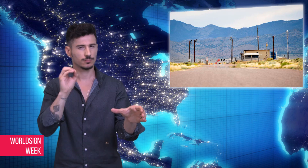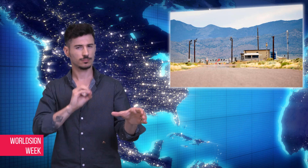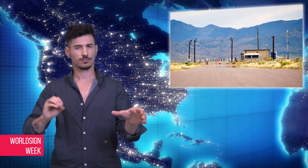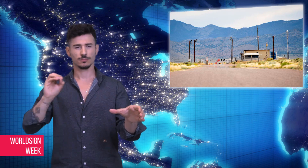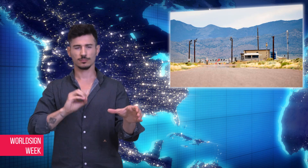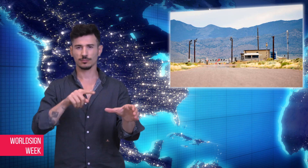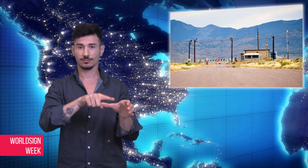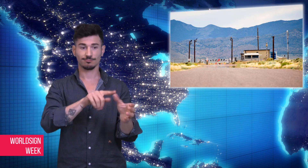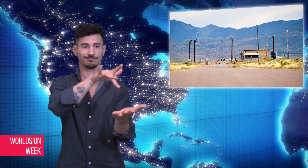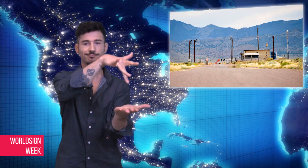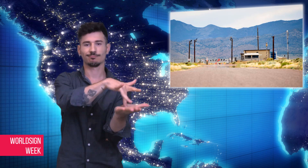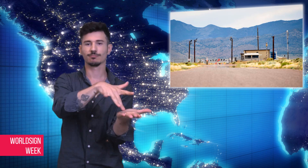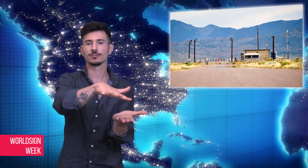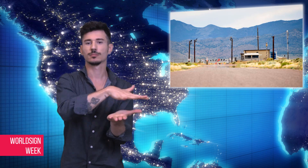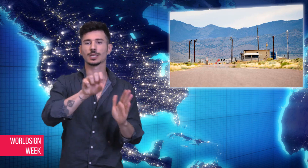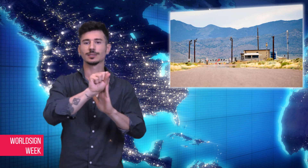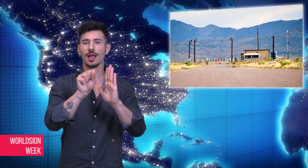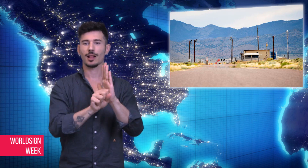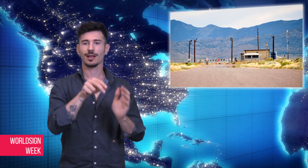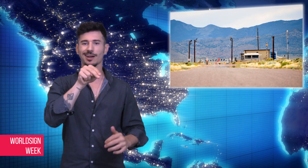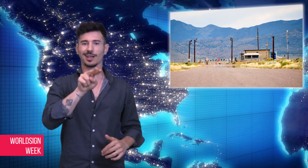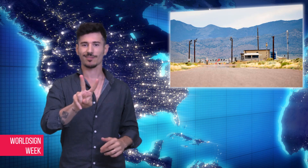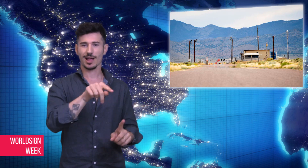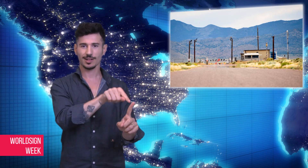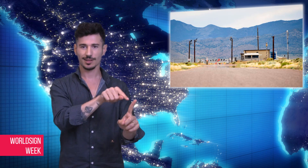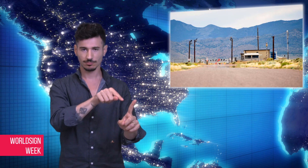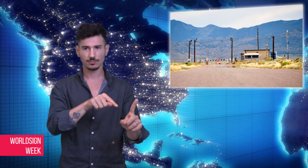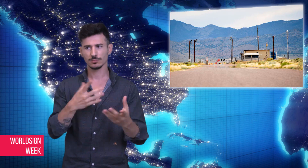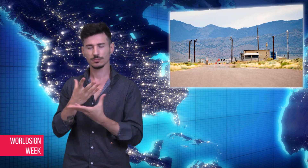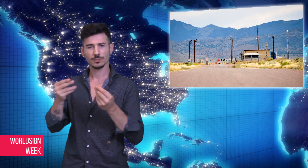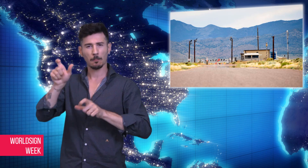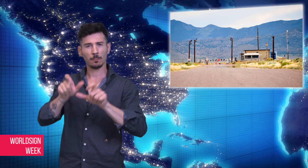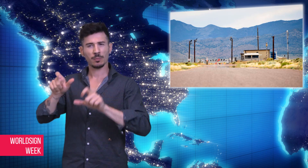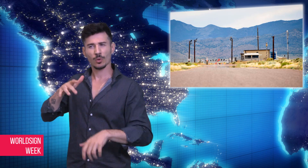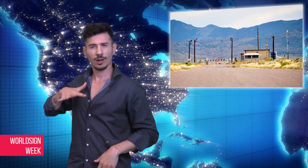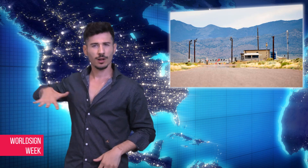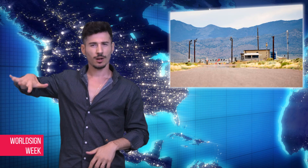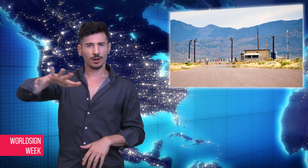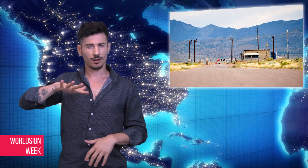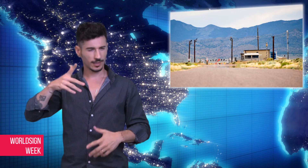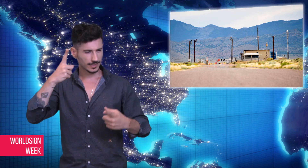state of Nevada, is bringing a lot of attention